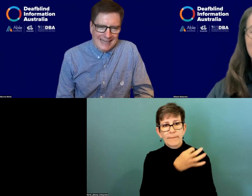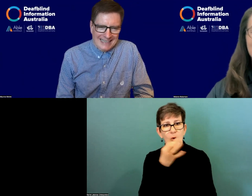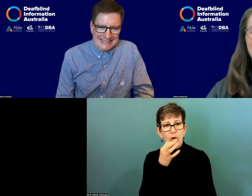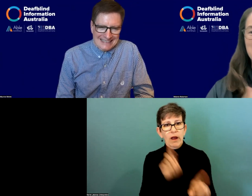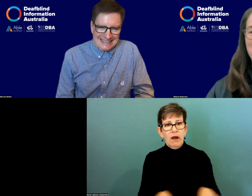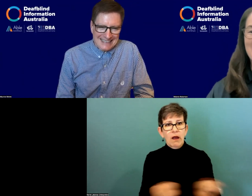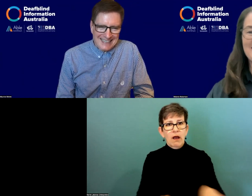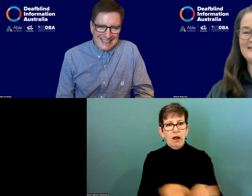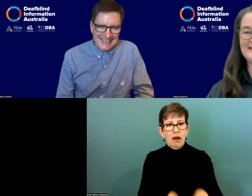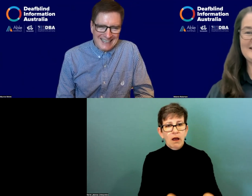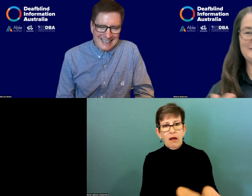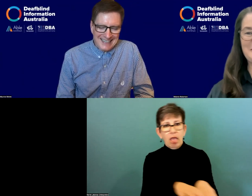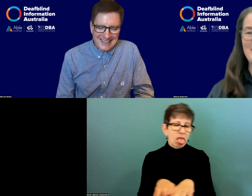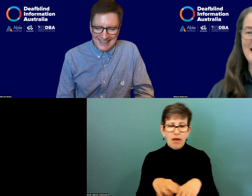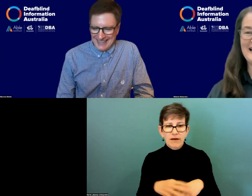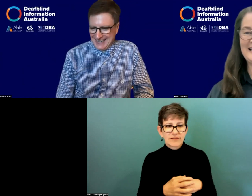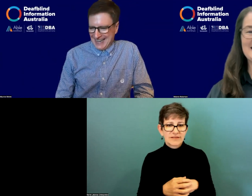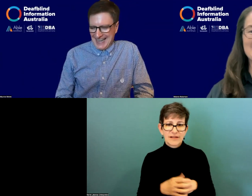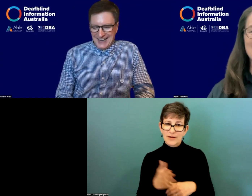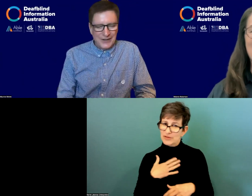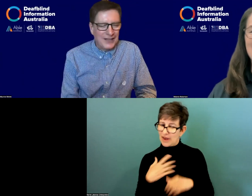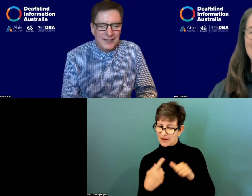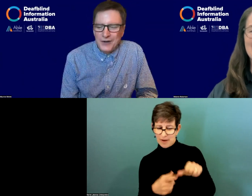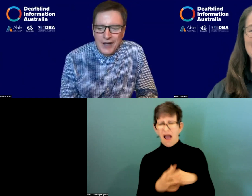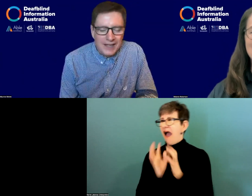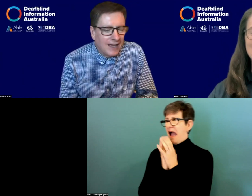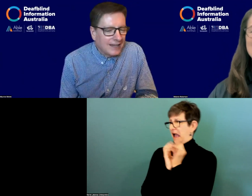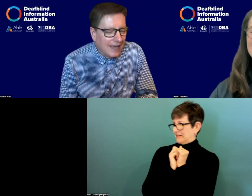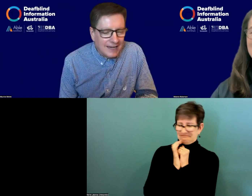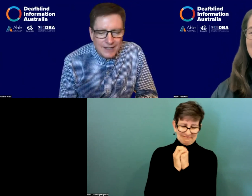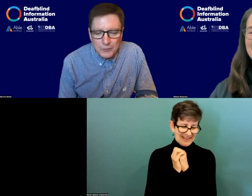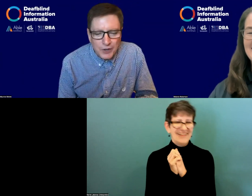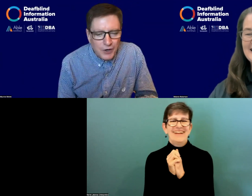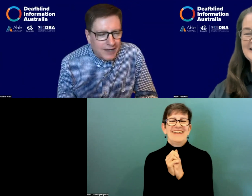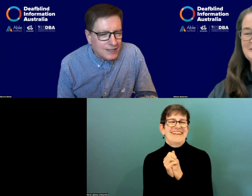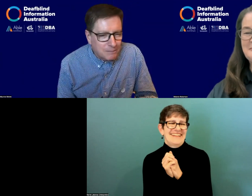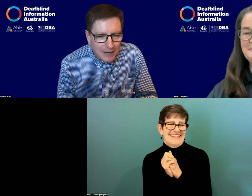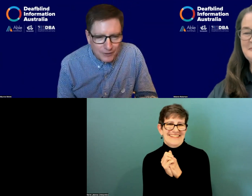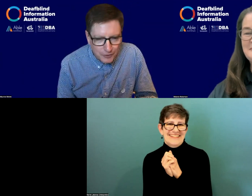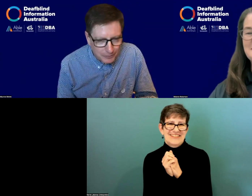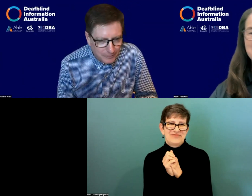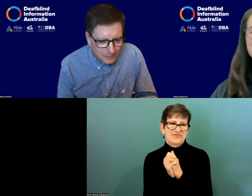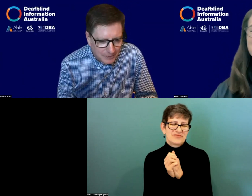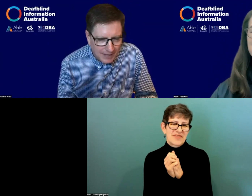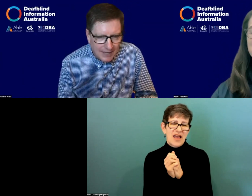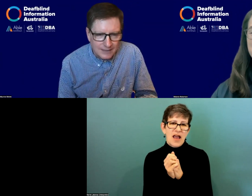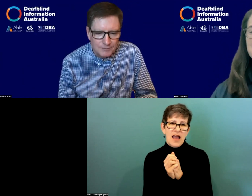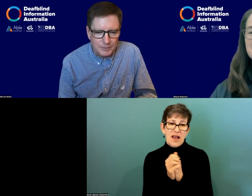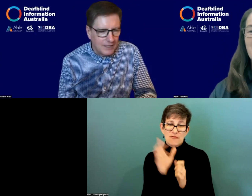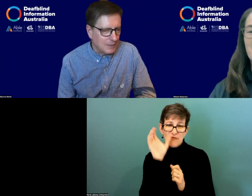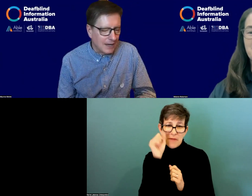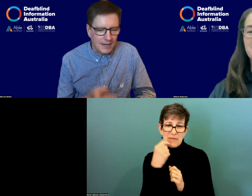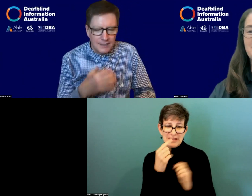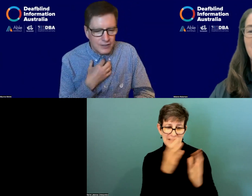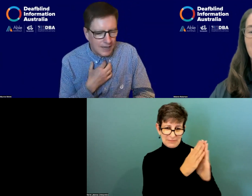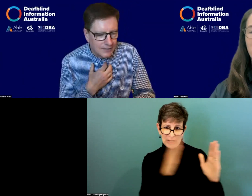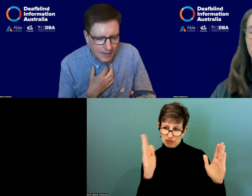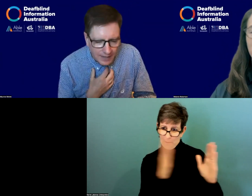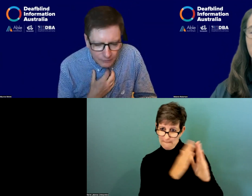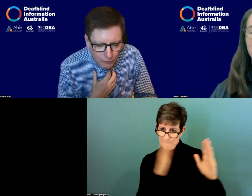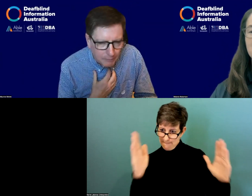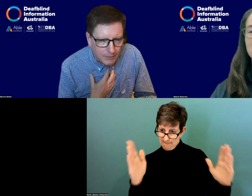You know, again, we're on a spectrum and believe me I understand that.